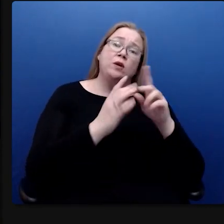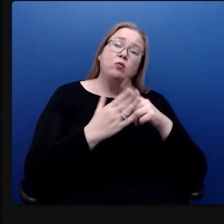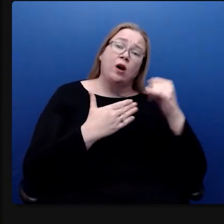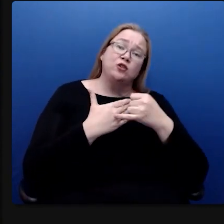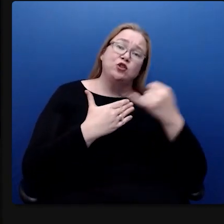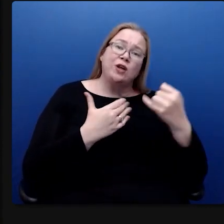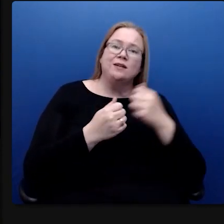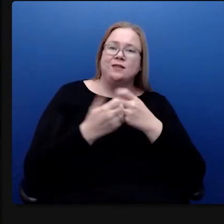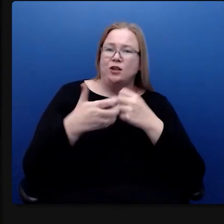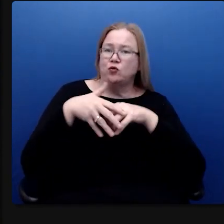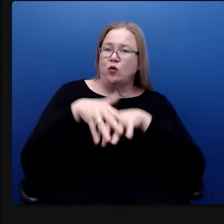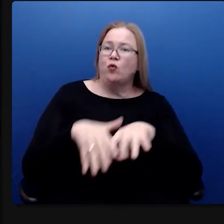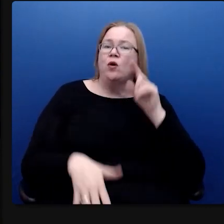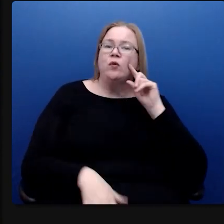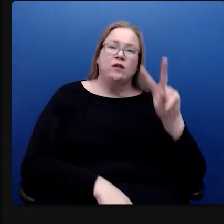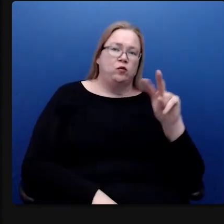and Git integrations in Visual Studio.